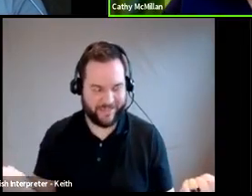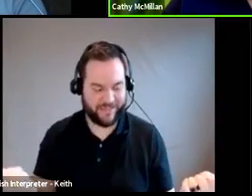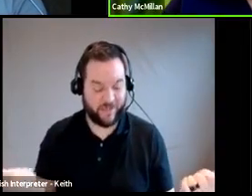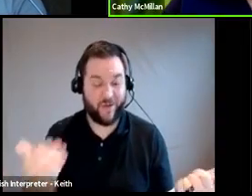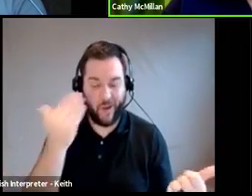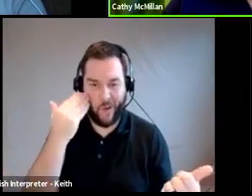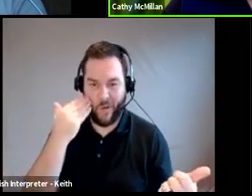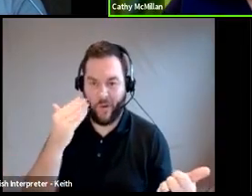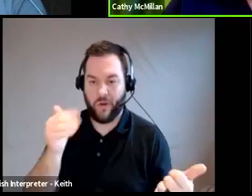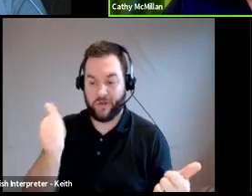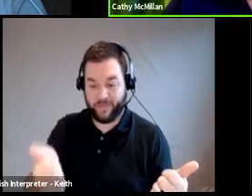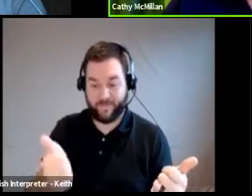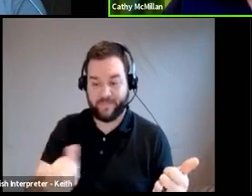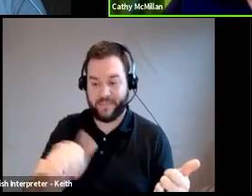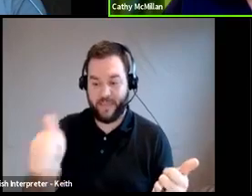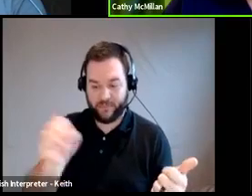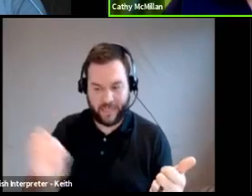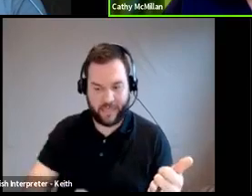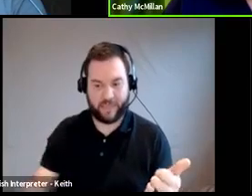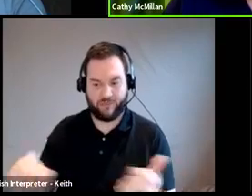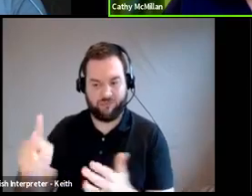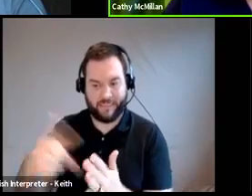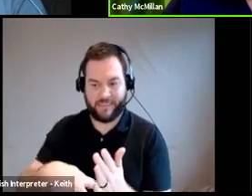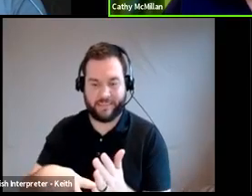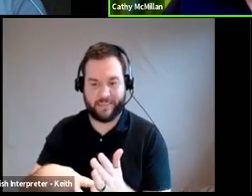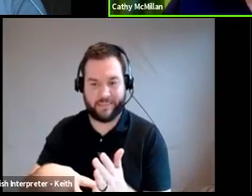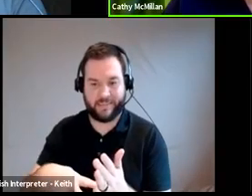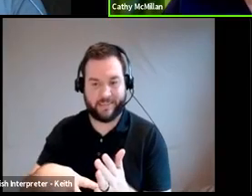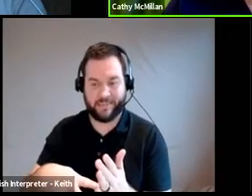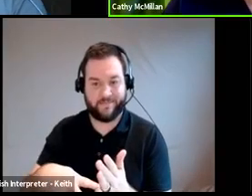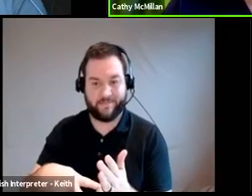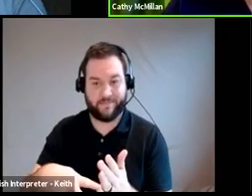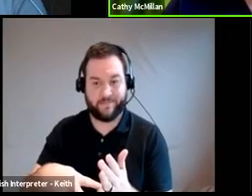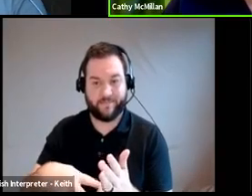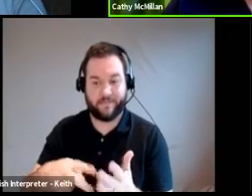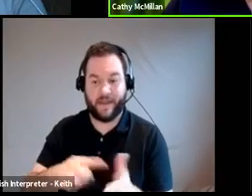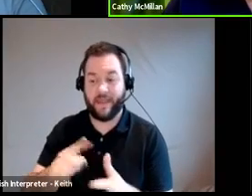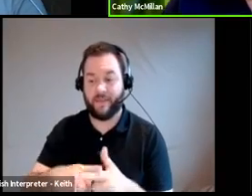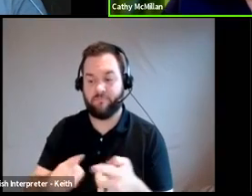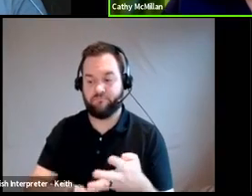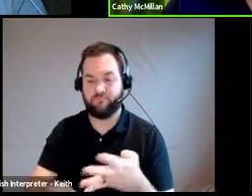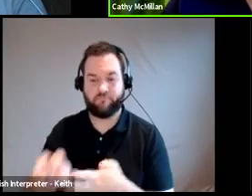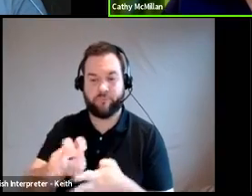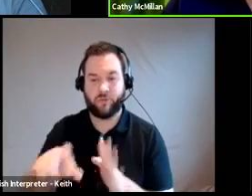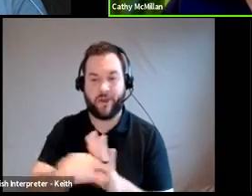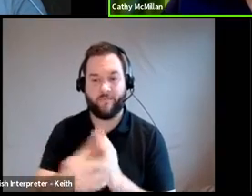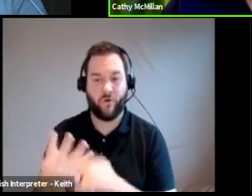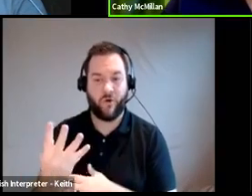that You know, like we needed to know that she was in the 10th percentile for. reading reading and great one. Bye reading and great one. By the way, by the time she hit grade